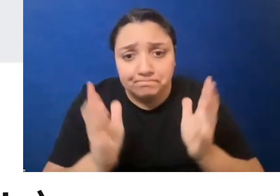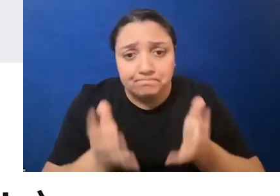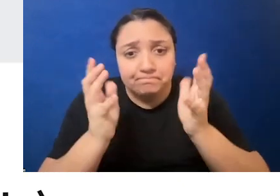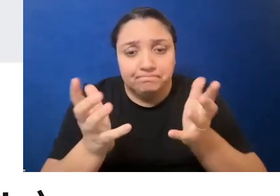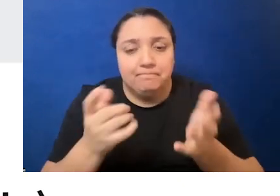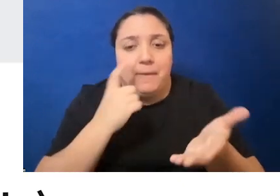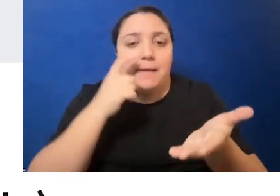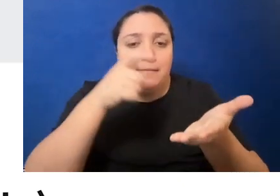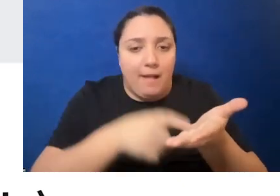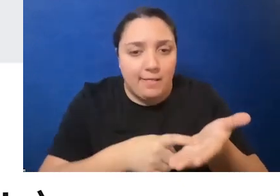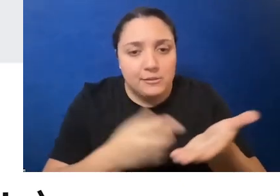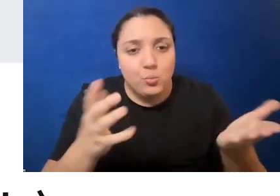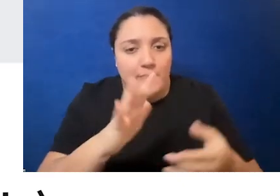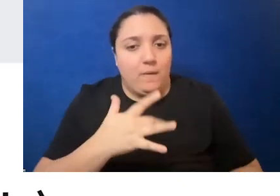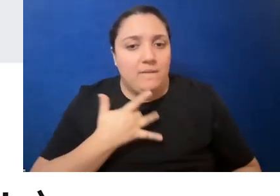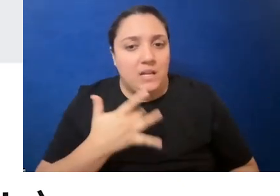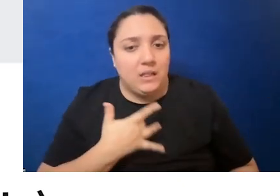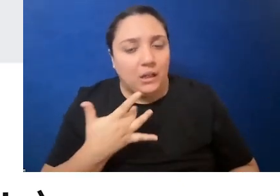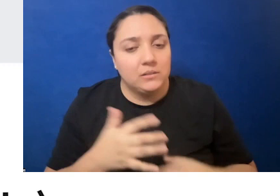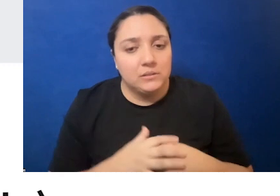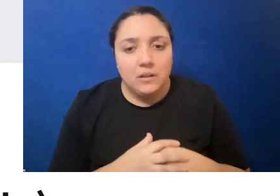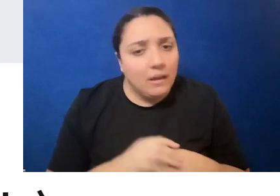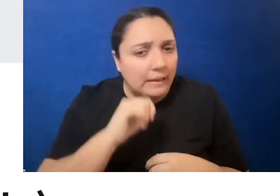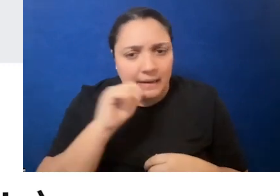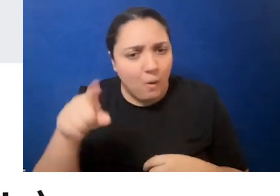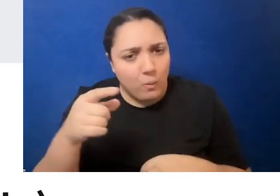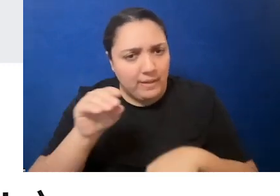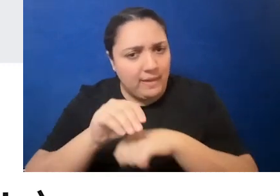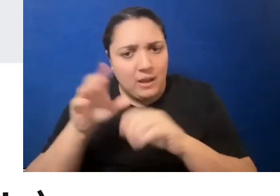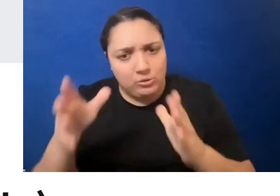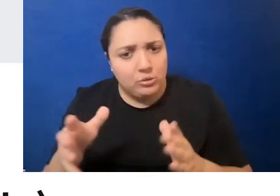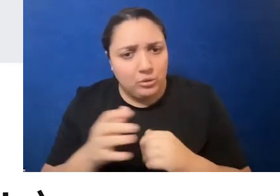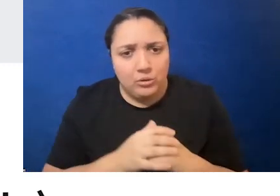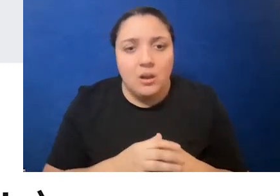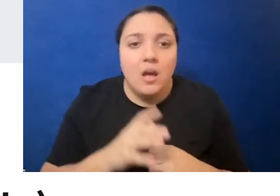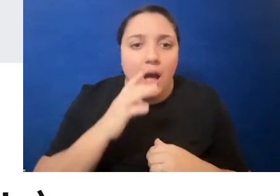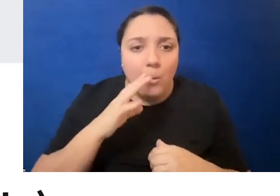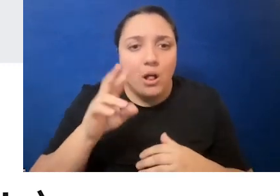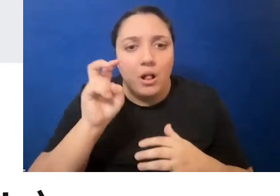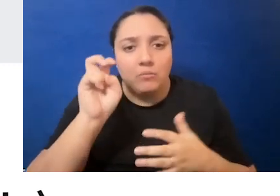CONVERSATION. WE HAVE TO GET THE KIDS TO TALK ABOUT WHAT IS HAPPENING. IT IS IMPORTANT TO HAVE A CONVERSATION AND ACKNOWLEDGE